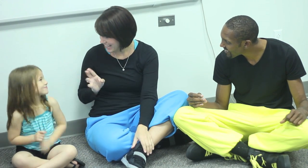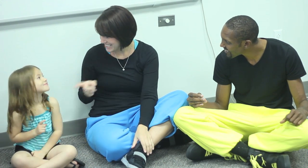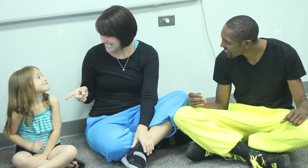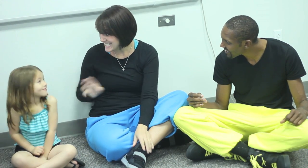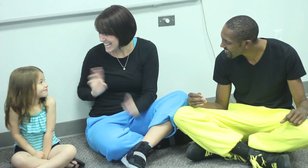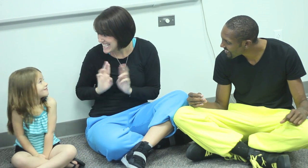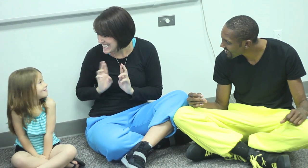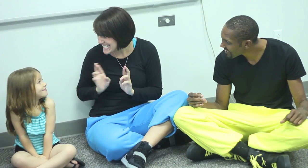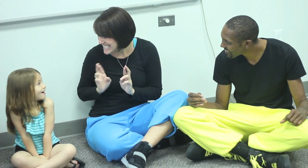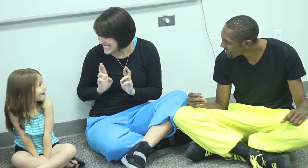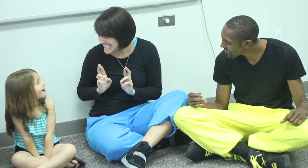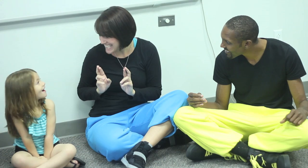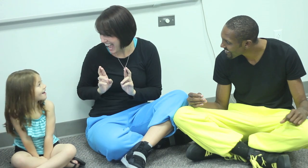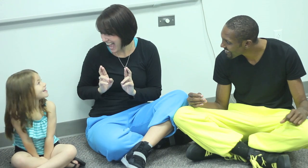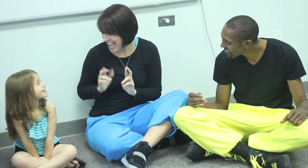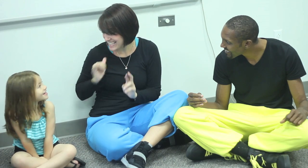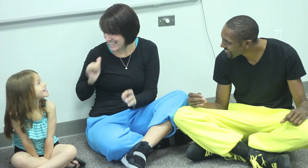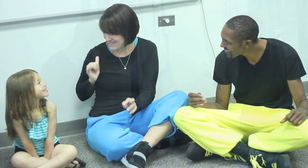You ready? I am, too!